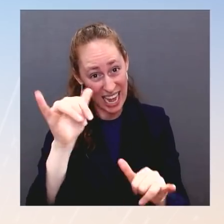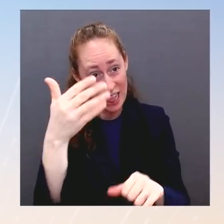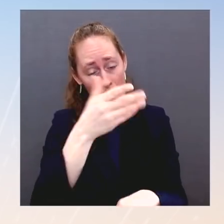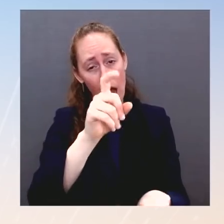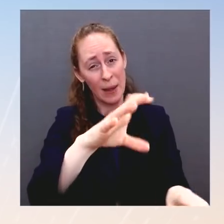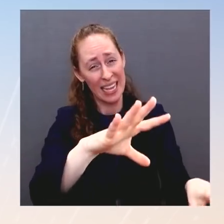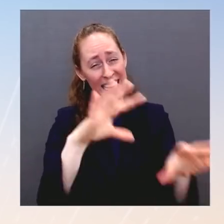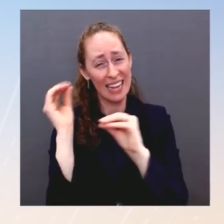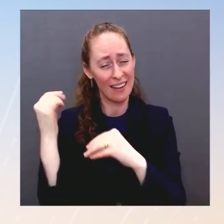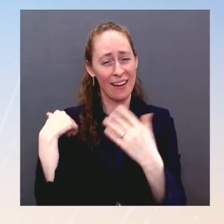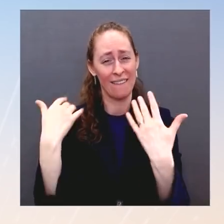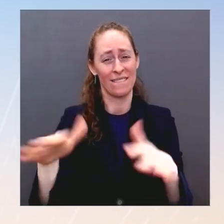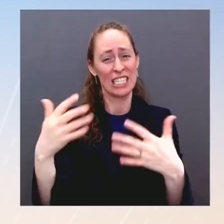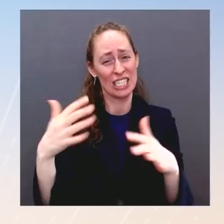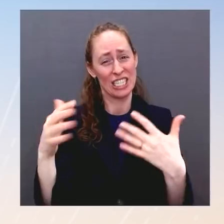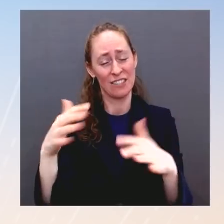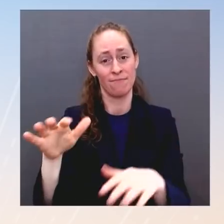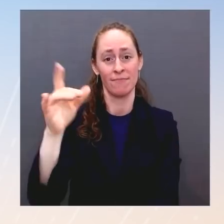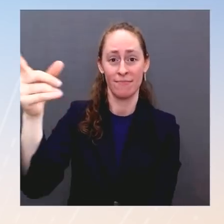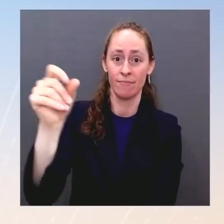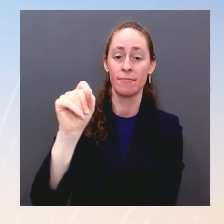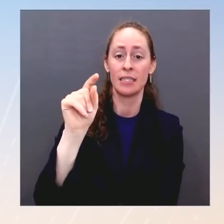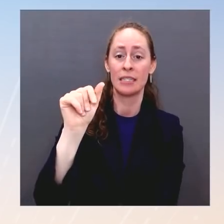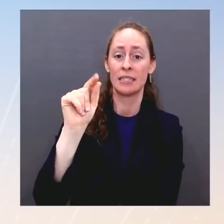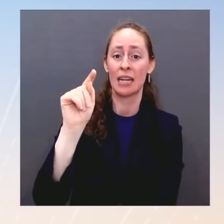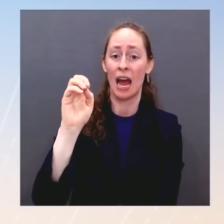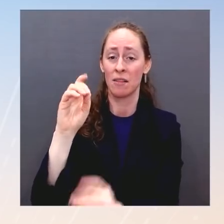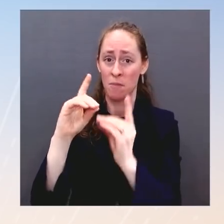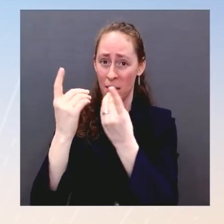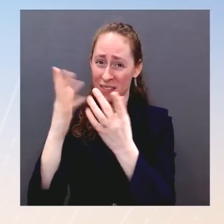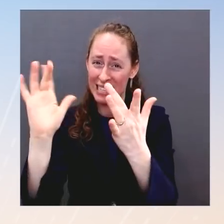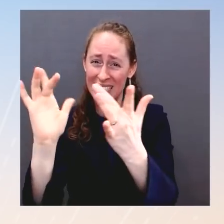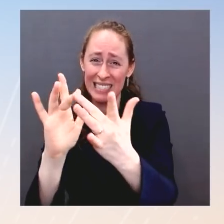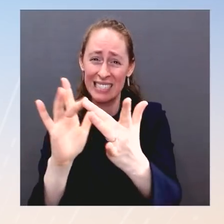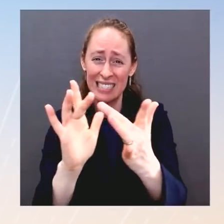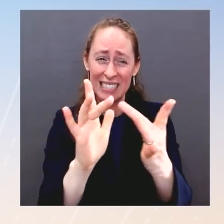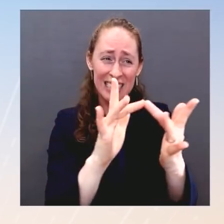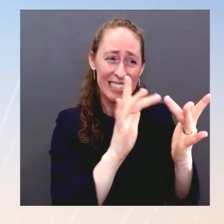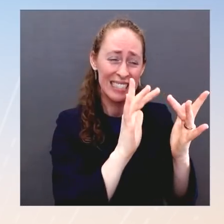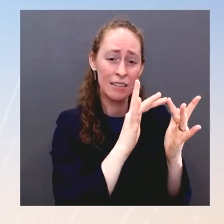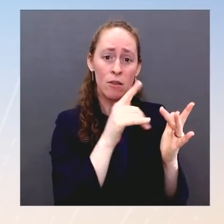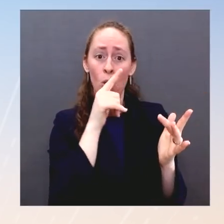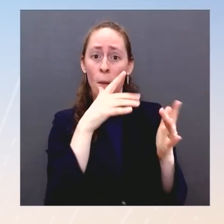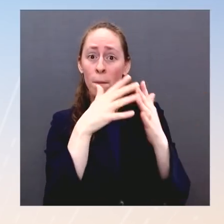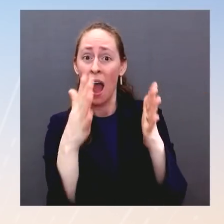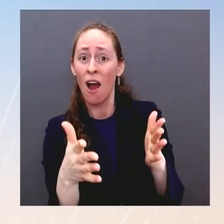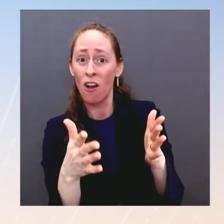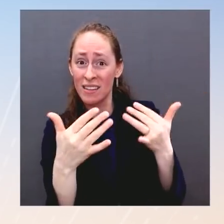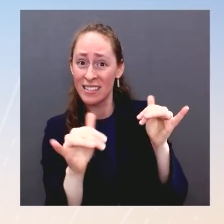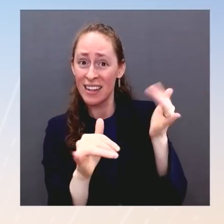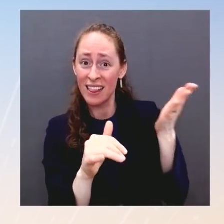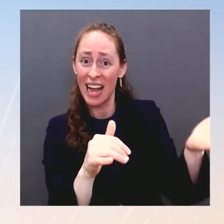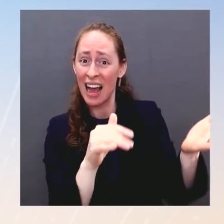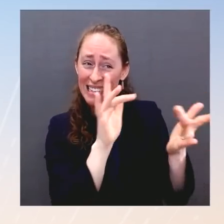with every American we can reach. I would point you to them for more specifics on that. And we continue to have the capacity to,